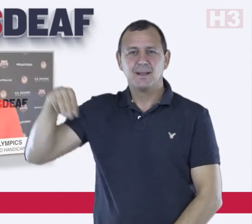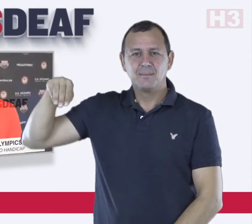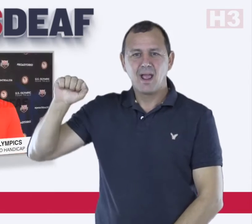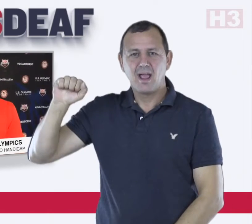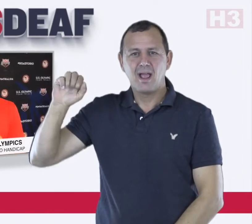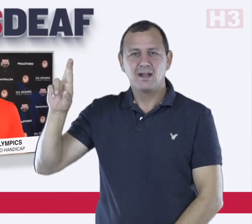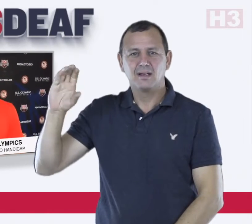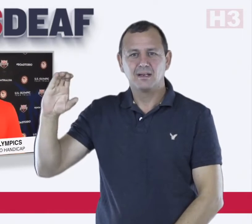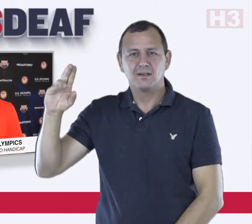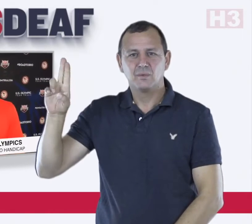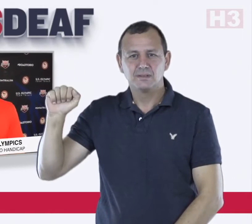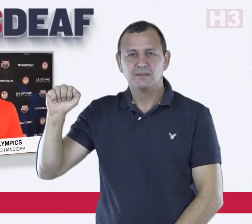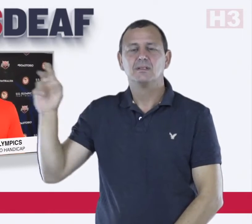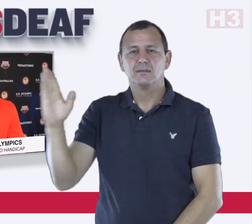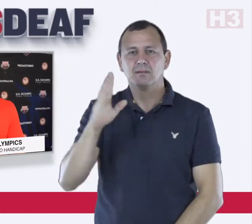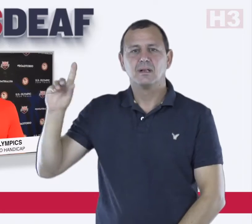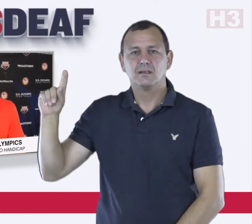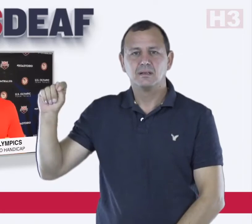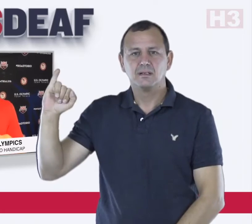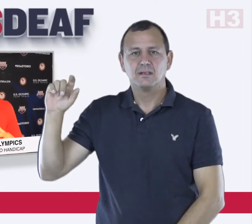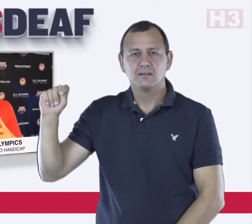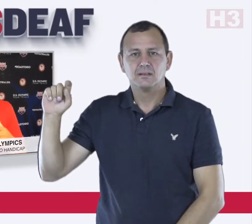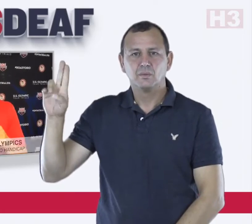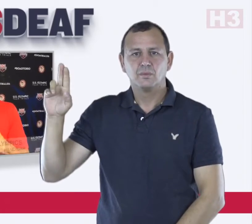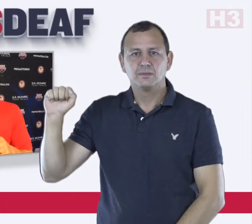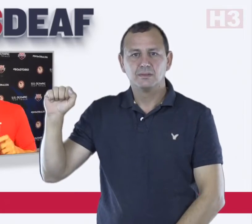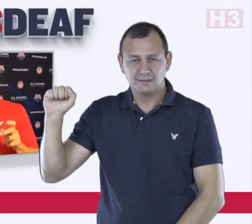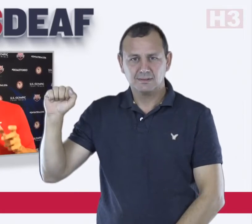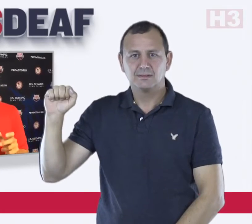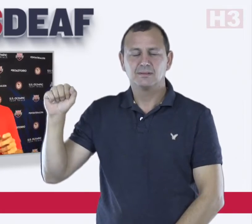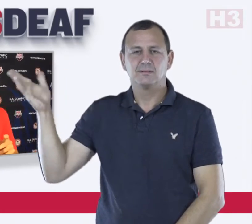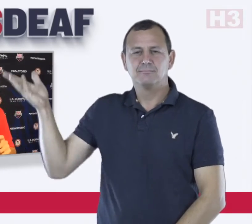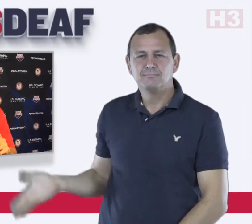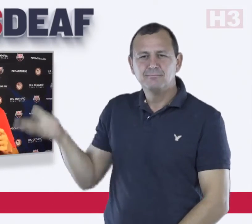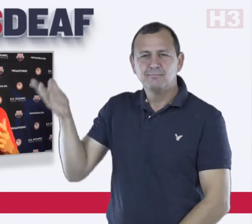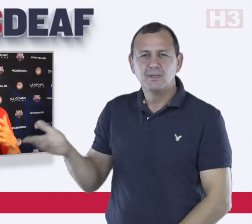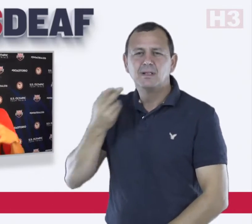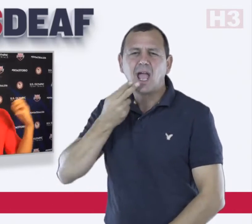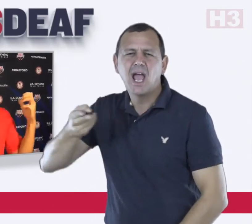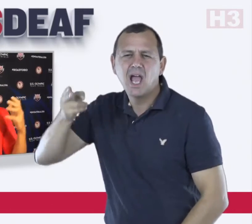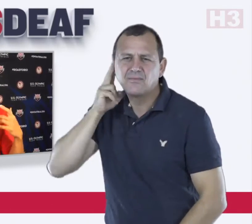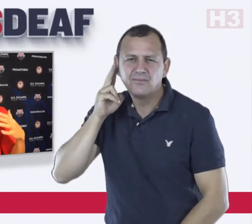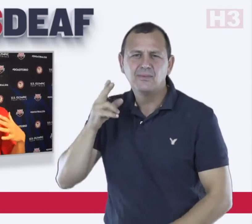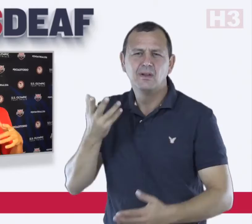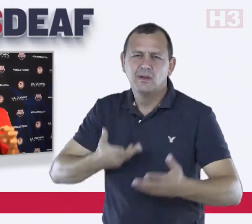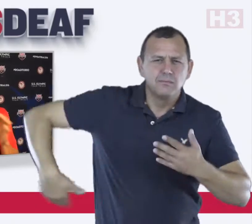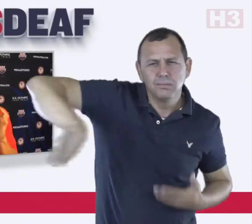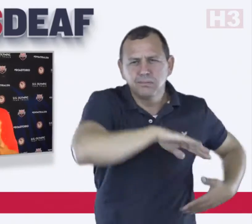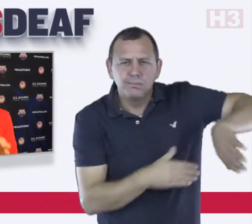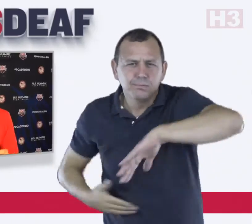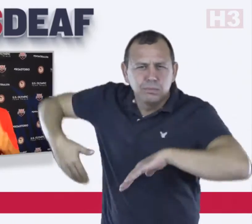Marcus Titus is a deaf swimmer who has